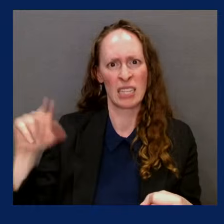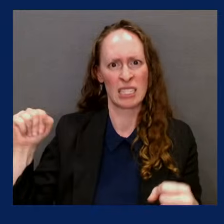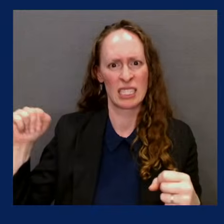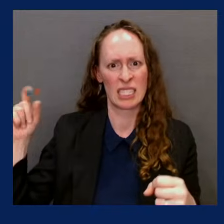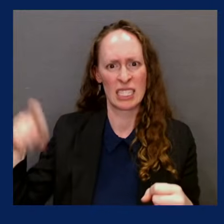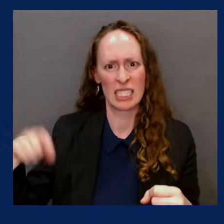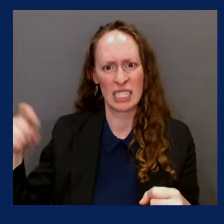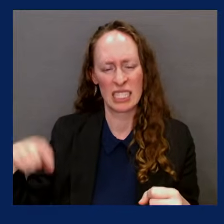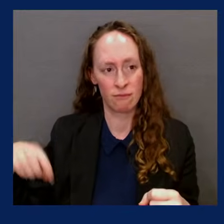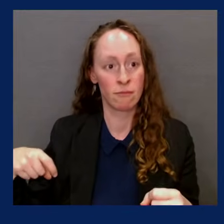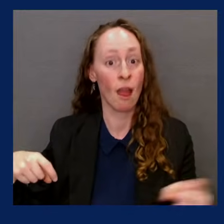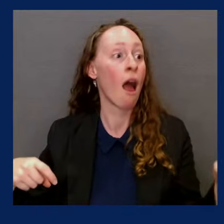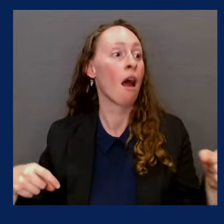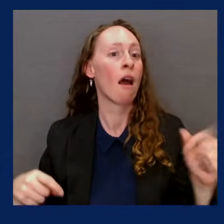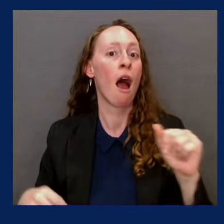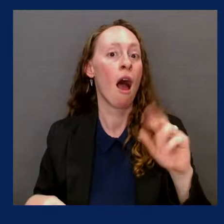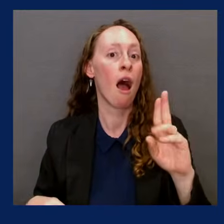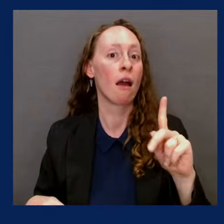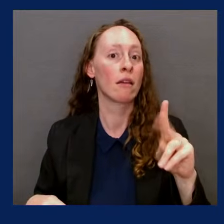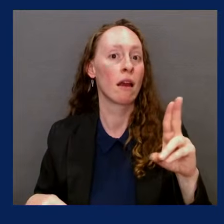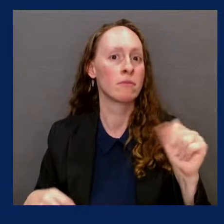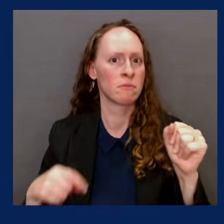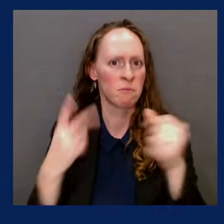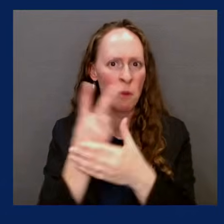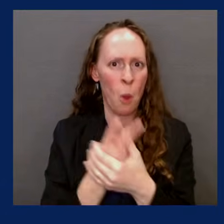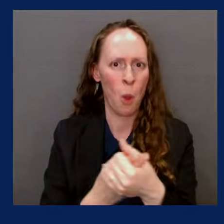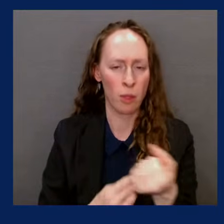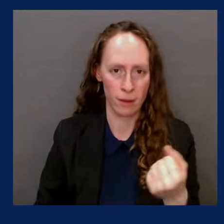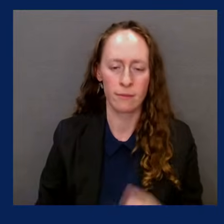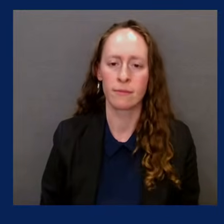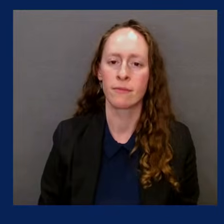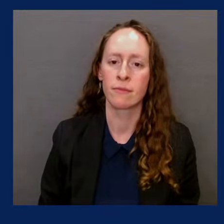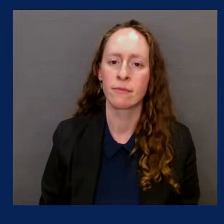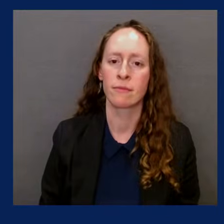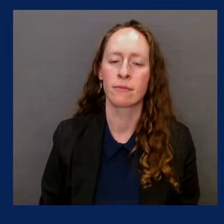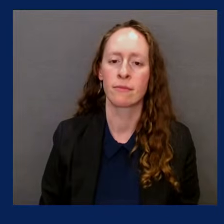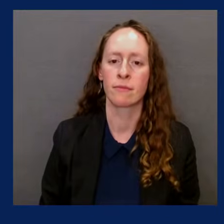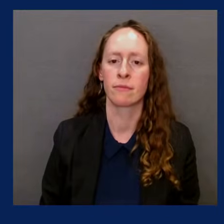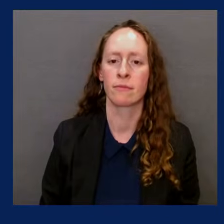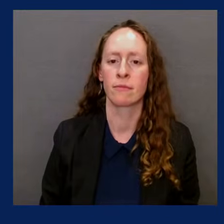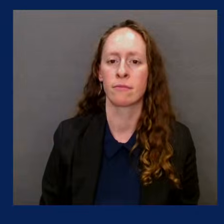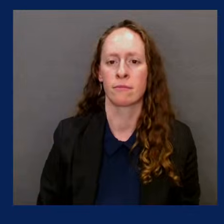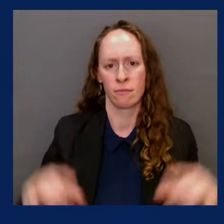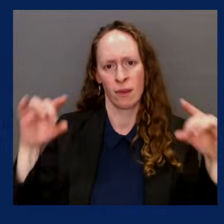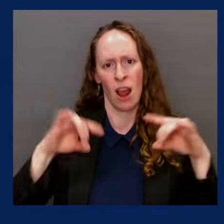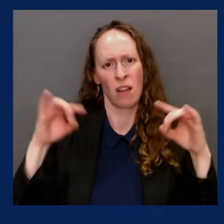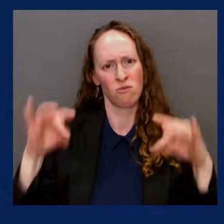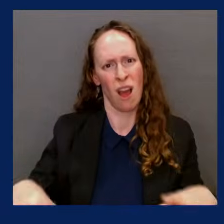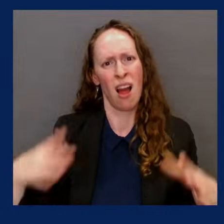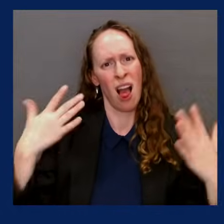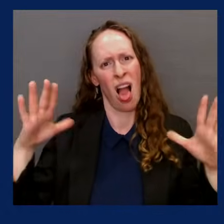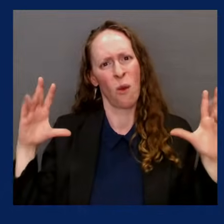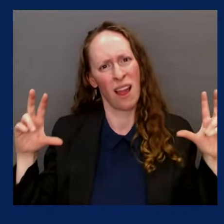a significant investment in the United States and its ability to produce submarines as part of this deal. And more importantly,